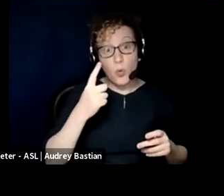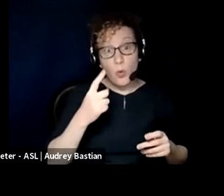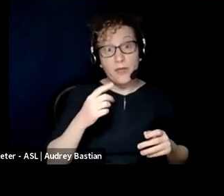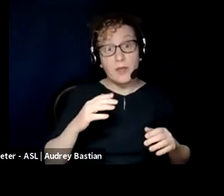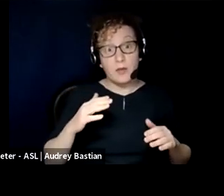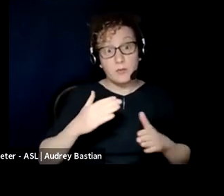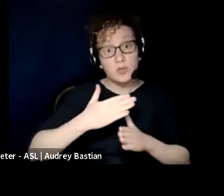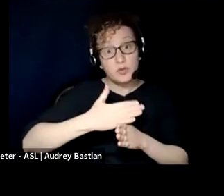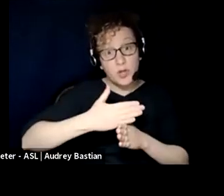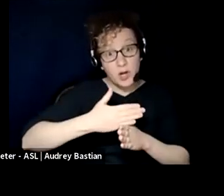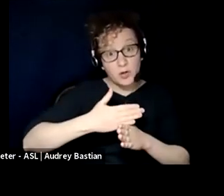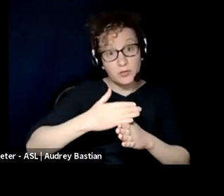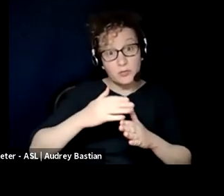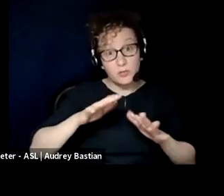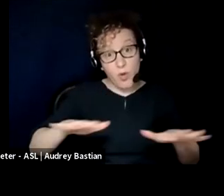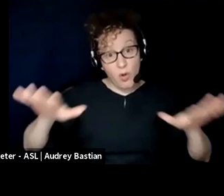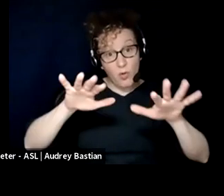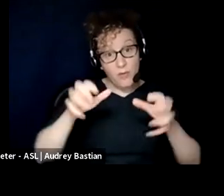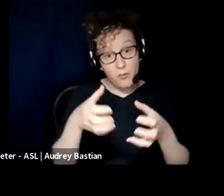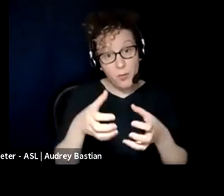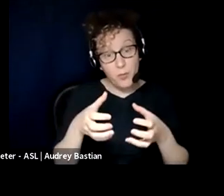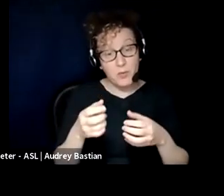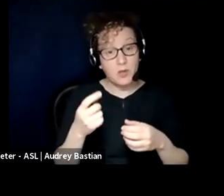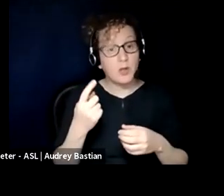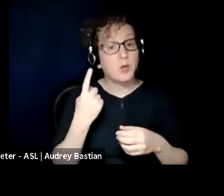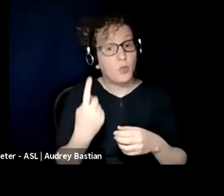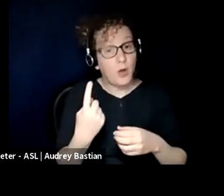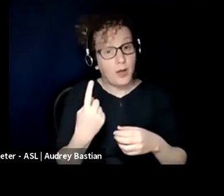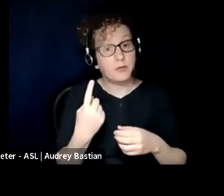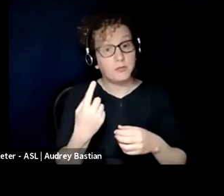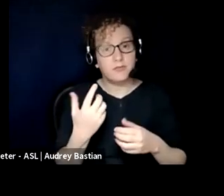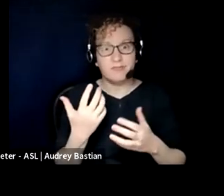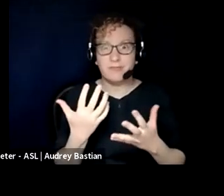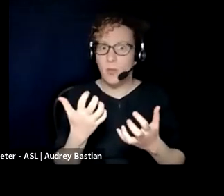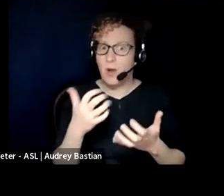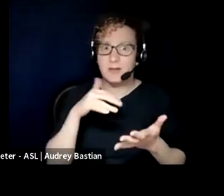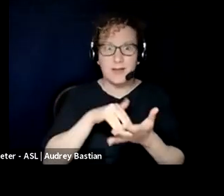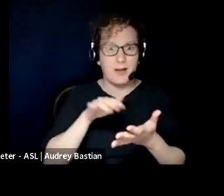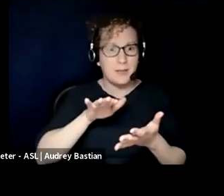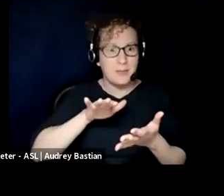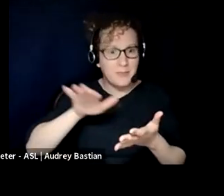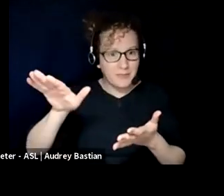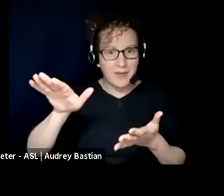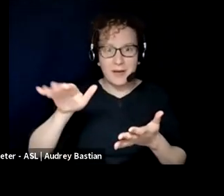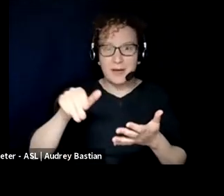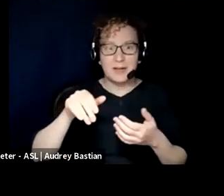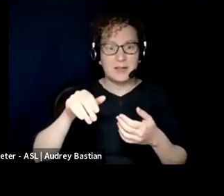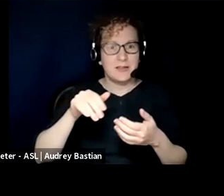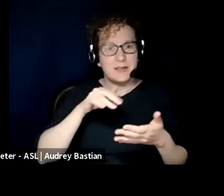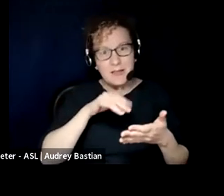with all of my group was one, the desire to study abroad as study society and culture,